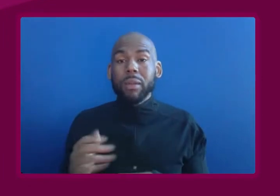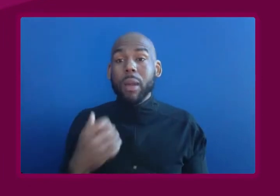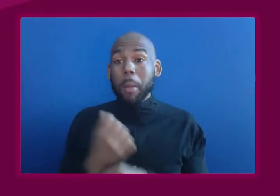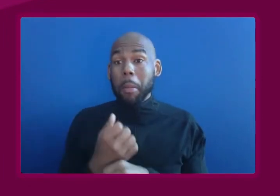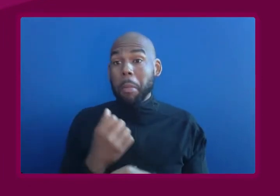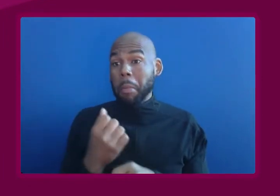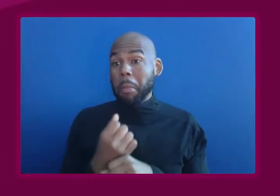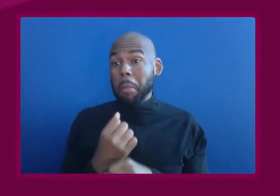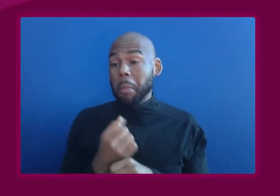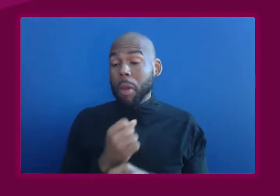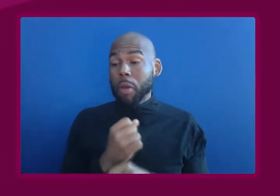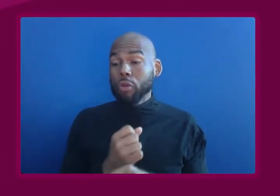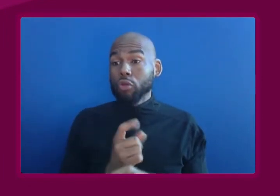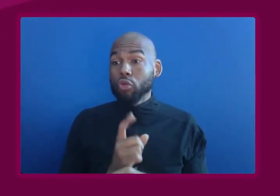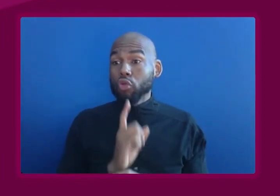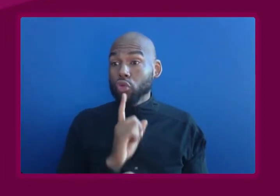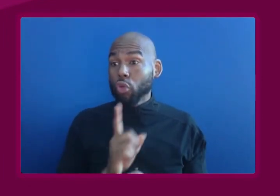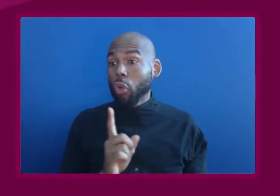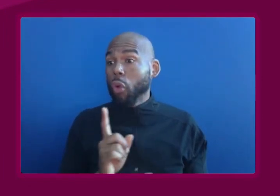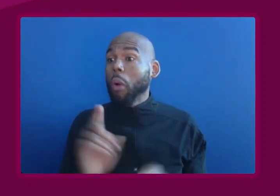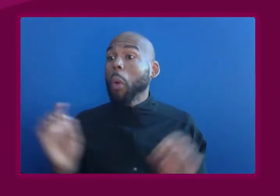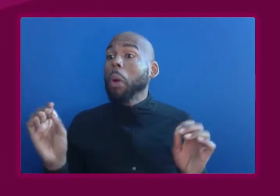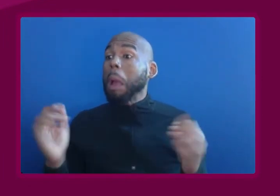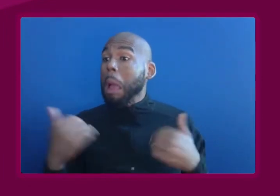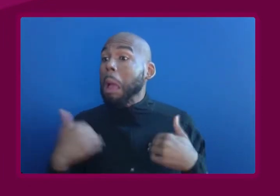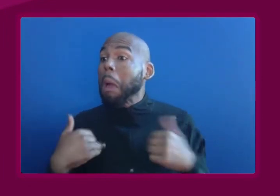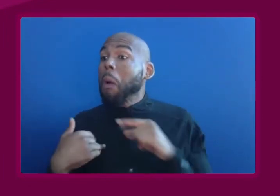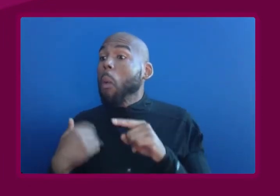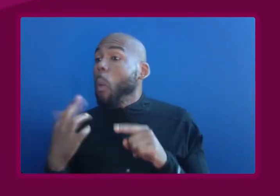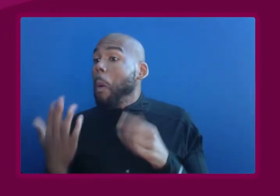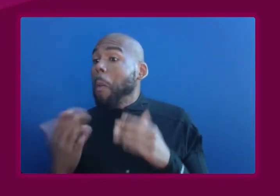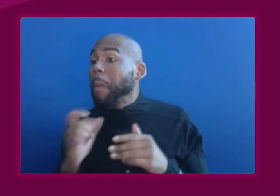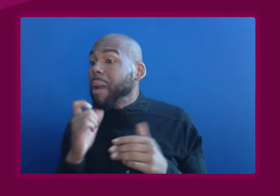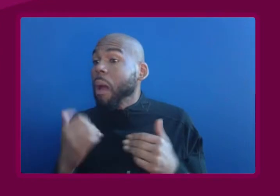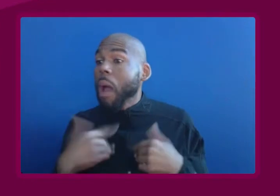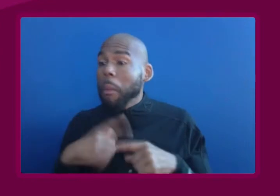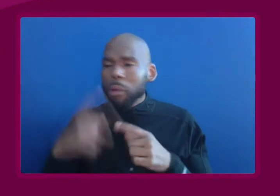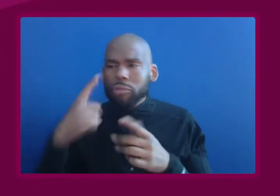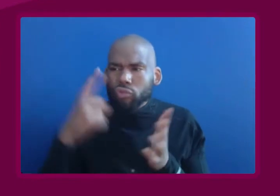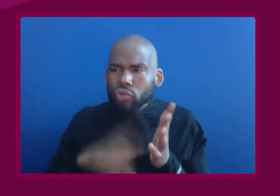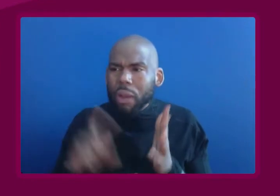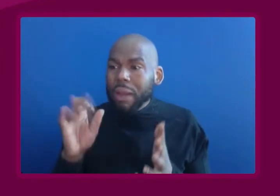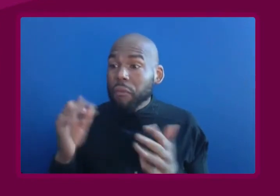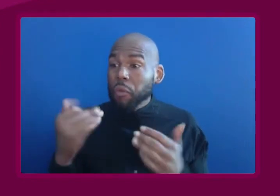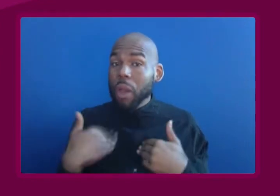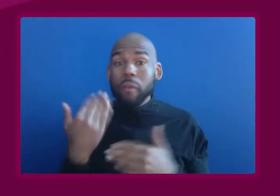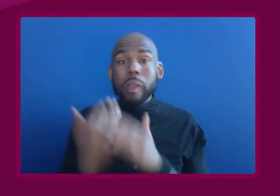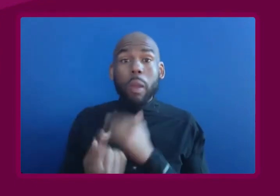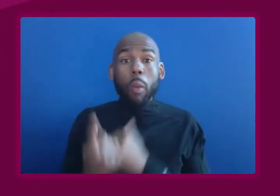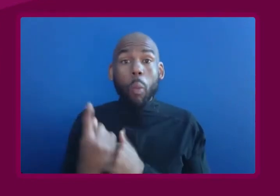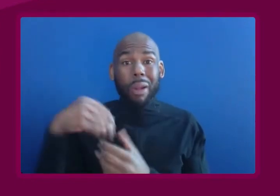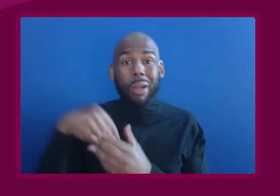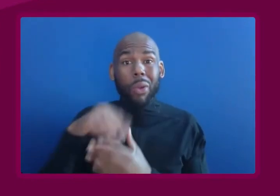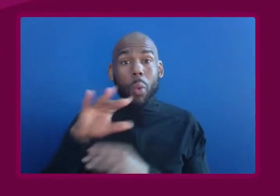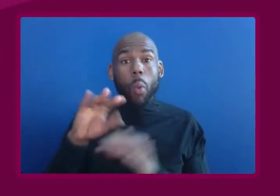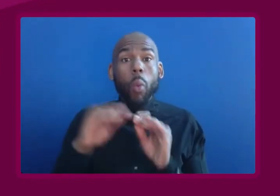could be an individual in your organization or many individuals in your organization that have a disability.